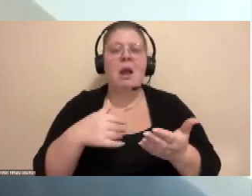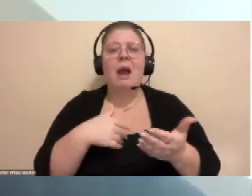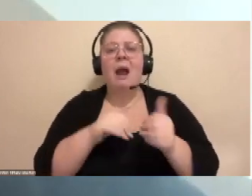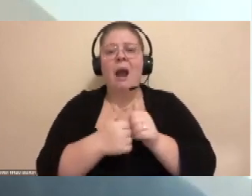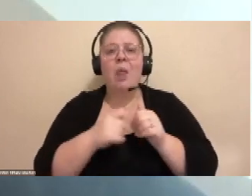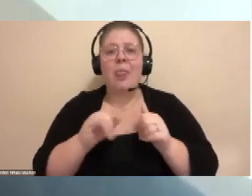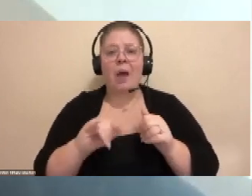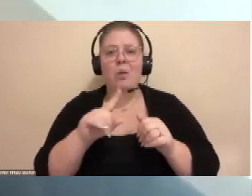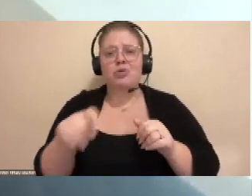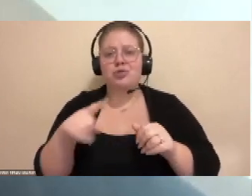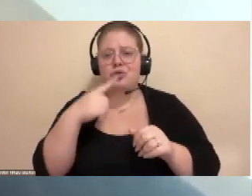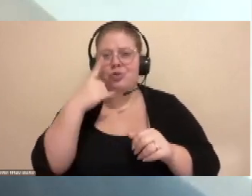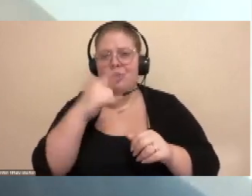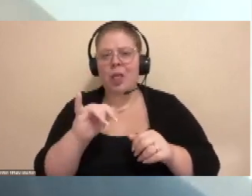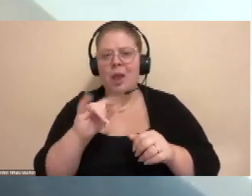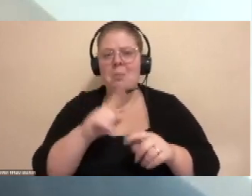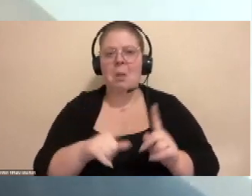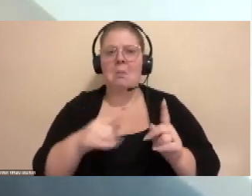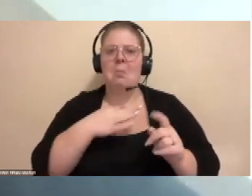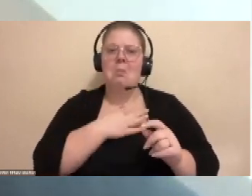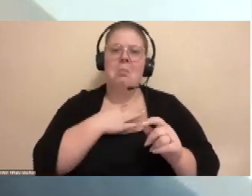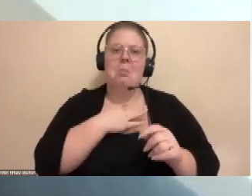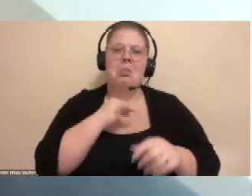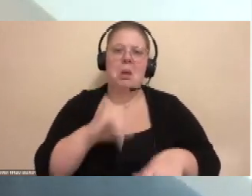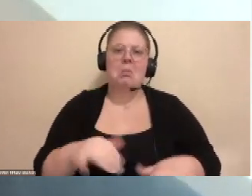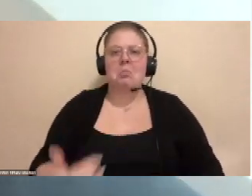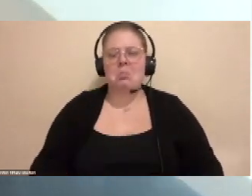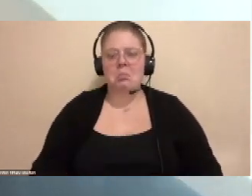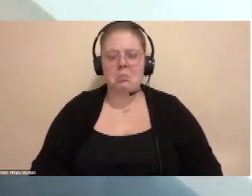but that would be an area that I would find interesting.